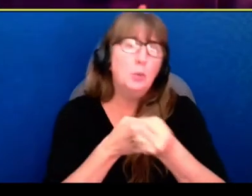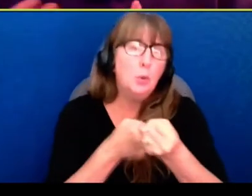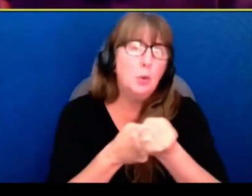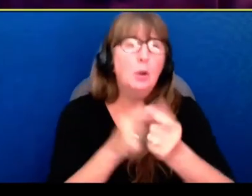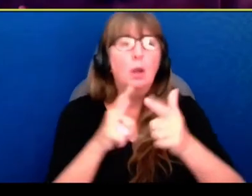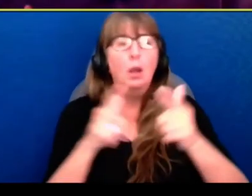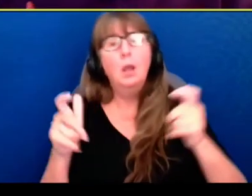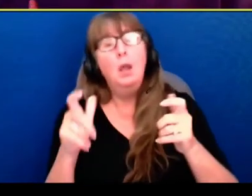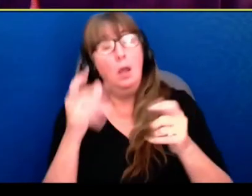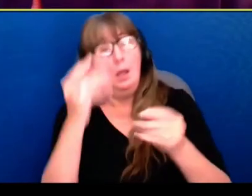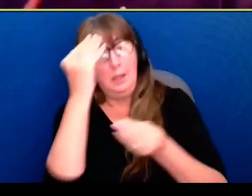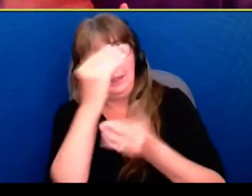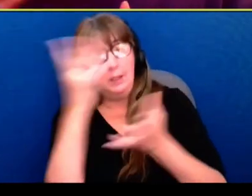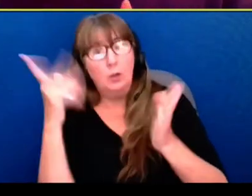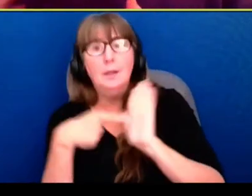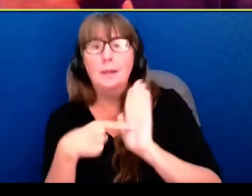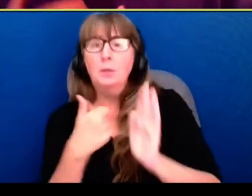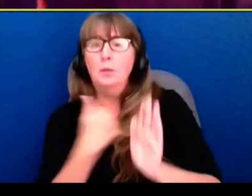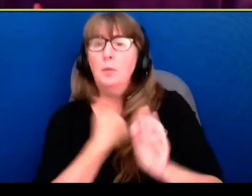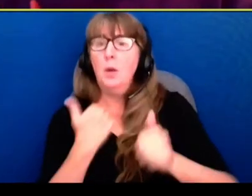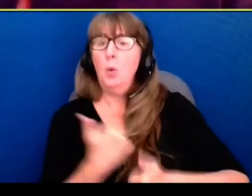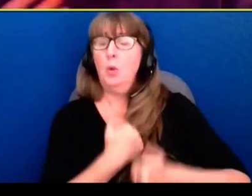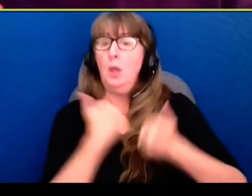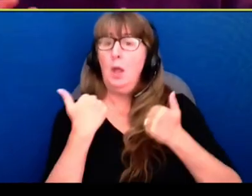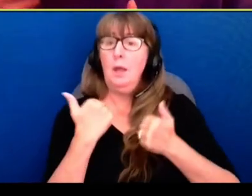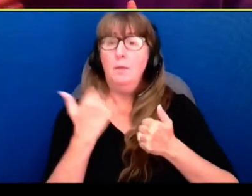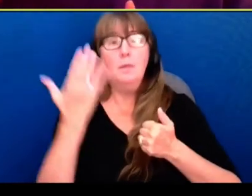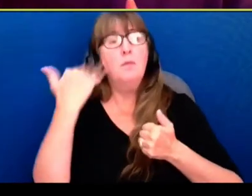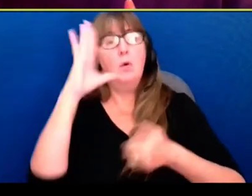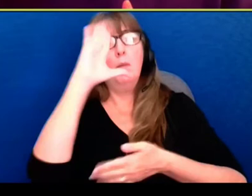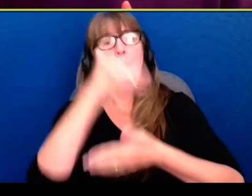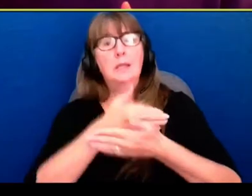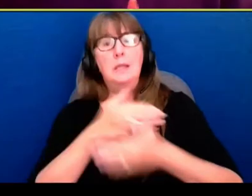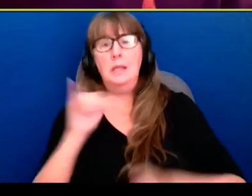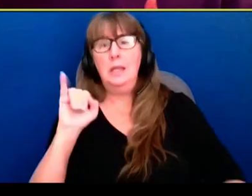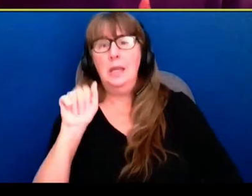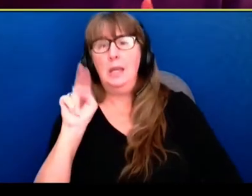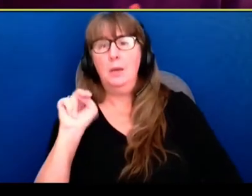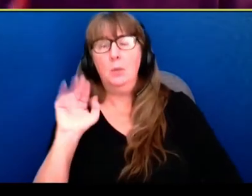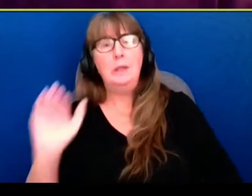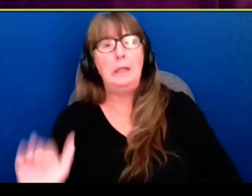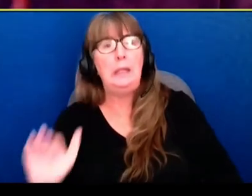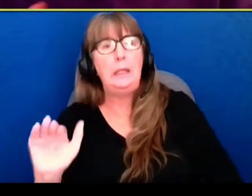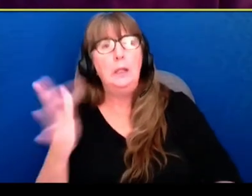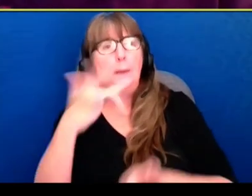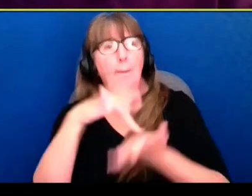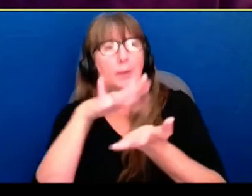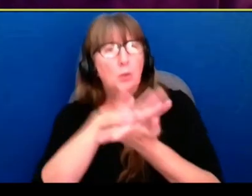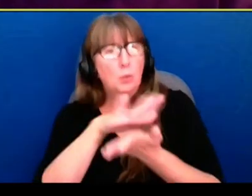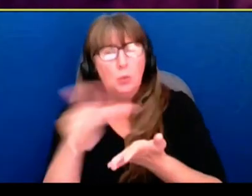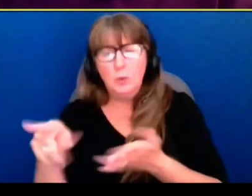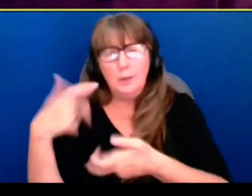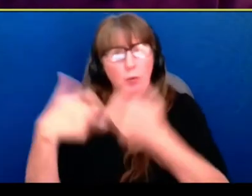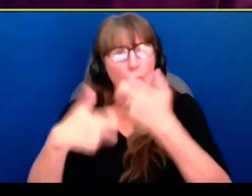I can tell you an example of my own life when my son Ian was little. When he was in middle school he got into trouble at school.